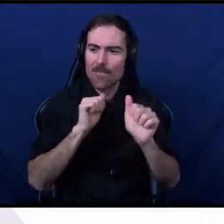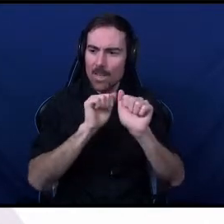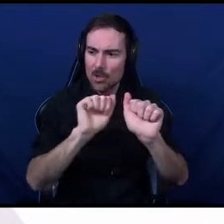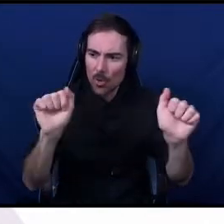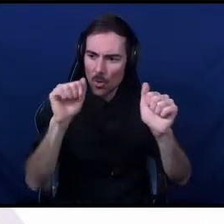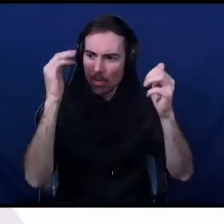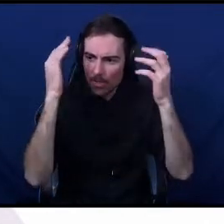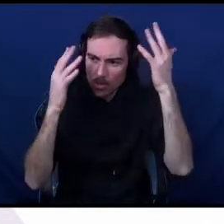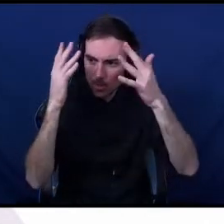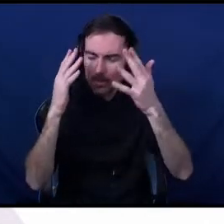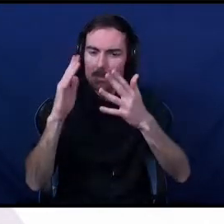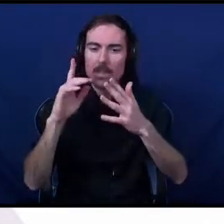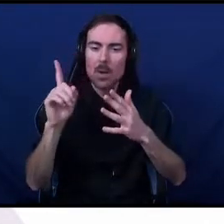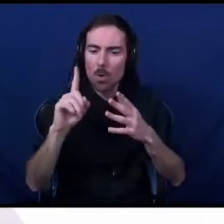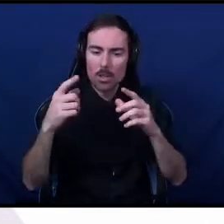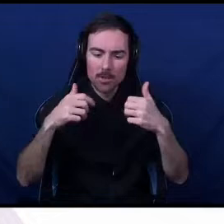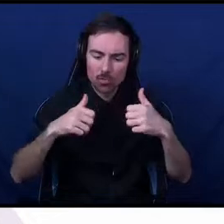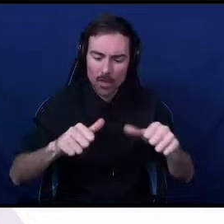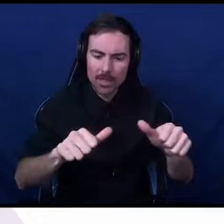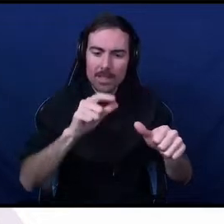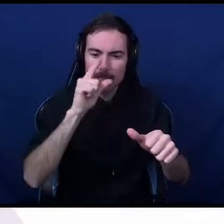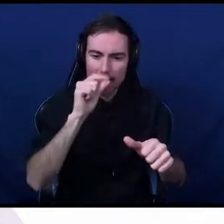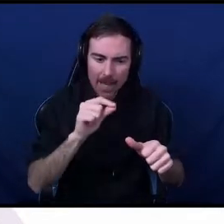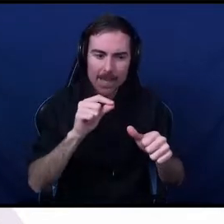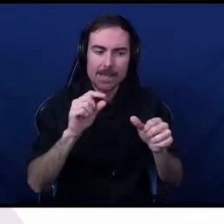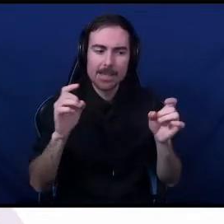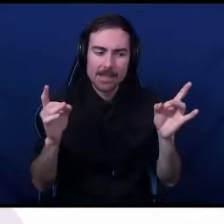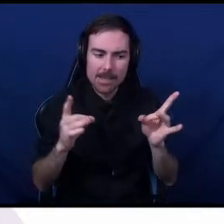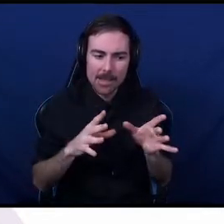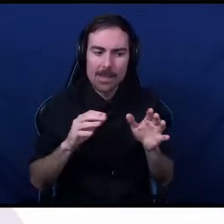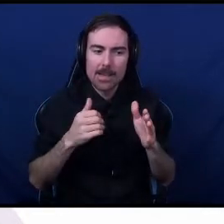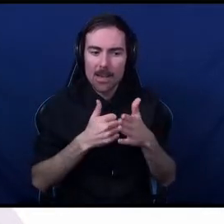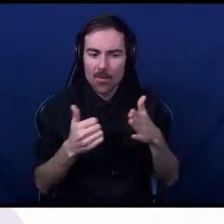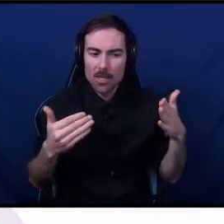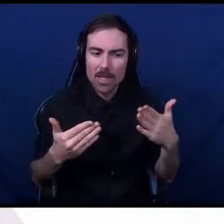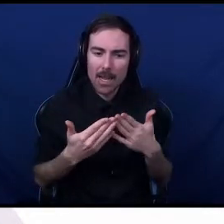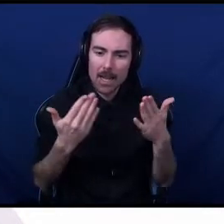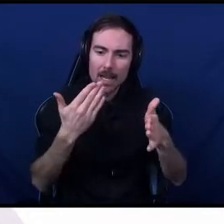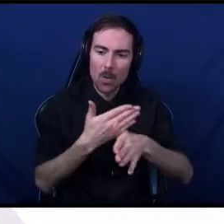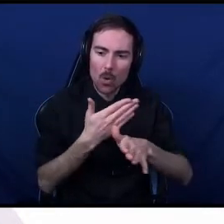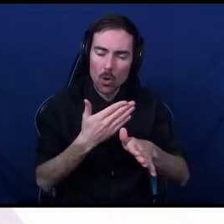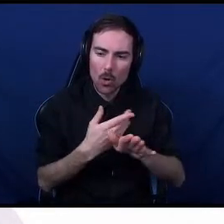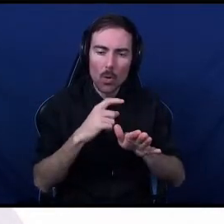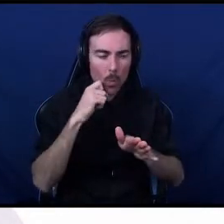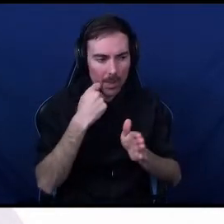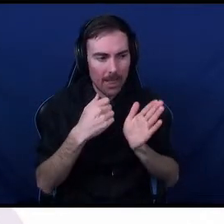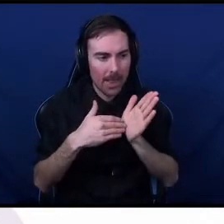what are some of the strategies that we can implement in our day to day work that would help contribute to the broader vision